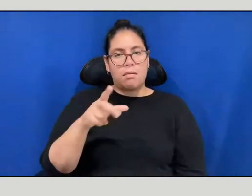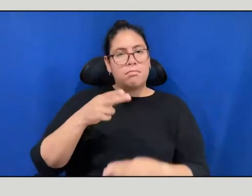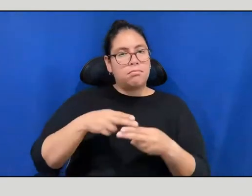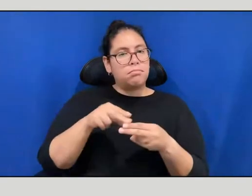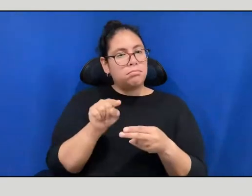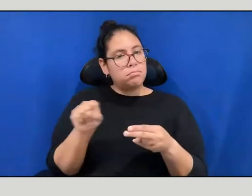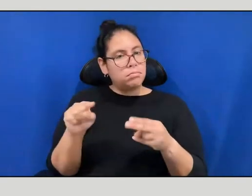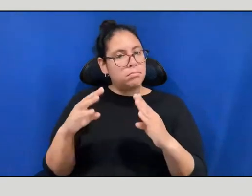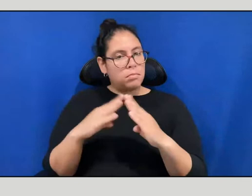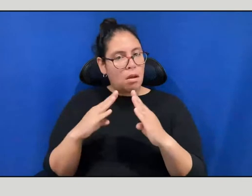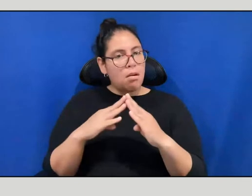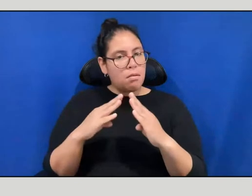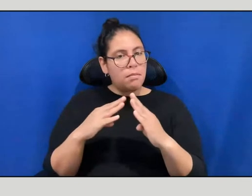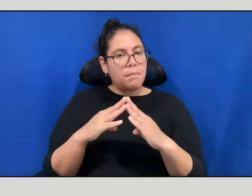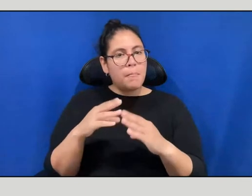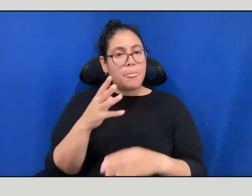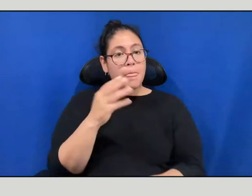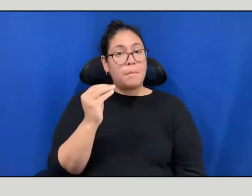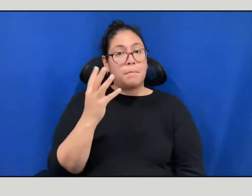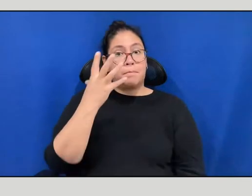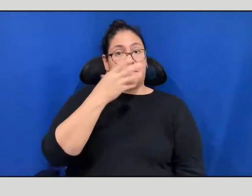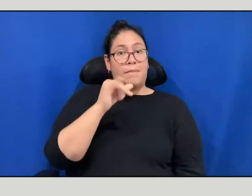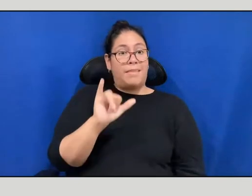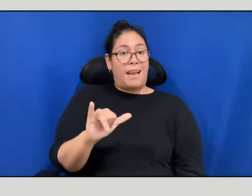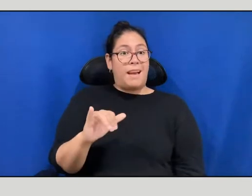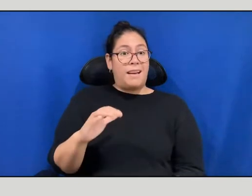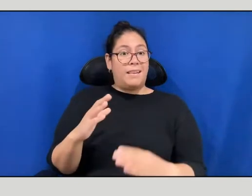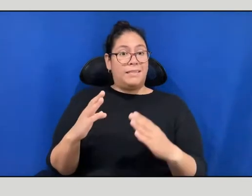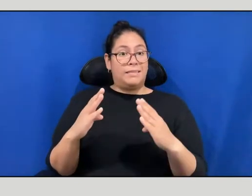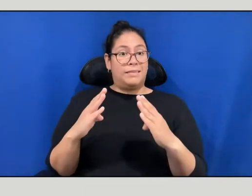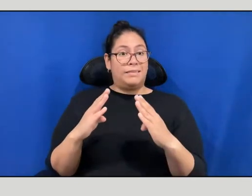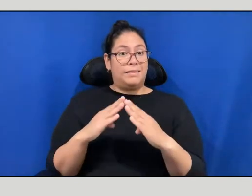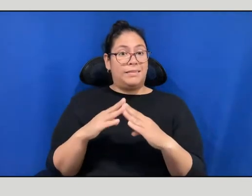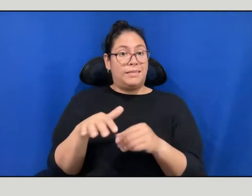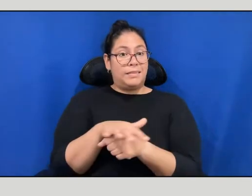that Castor Ayala gave us jobs to do,